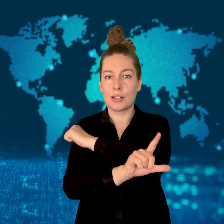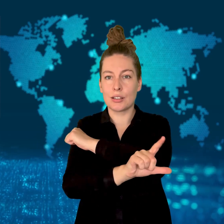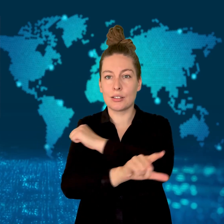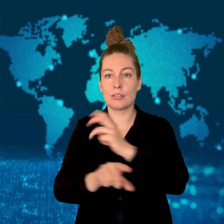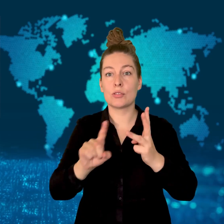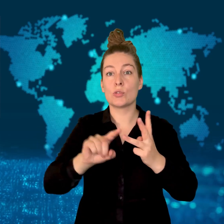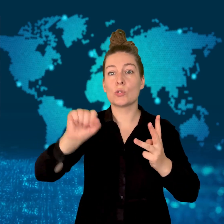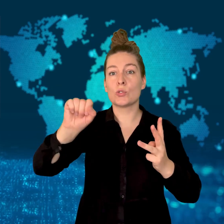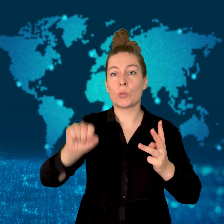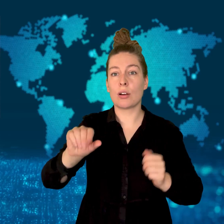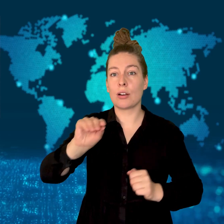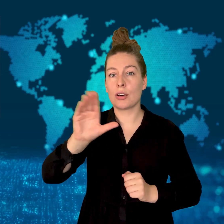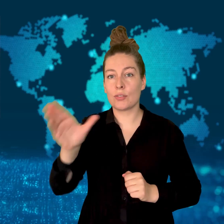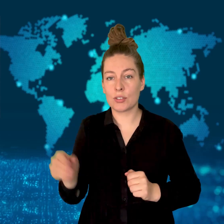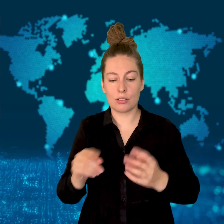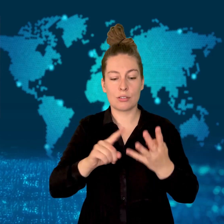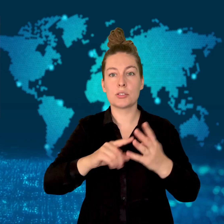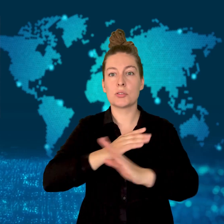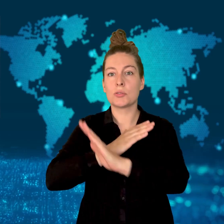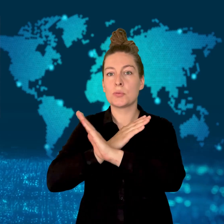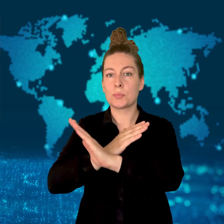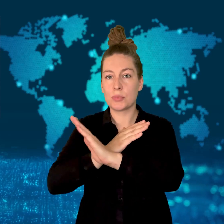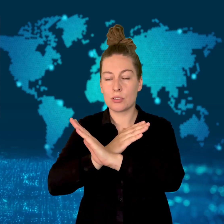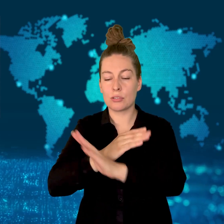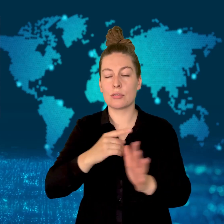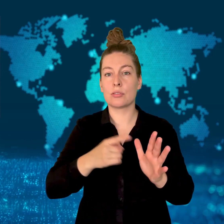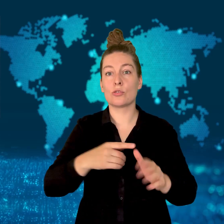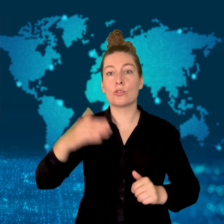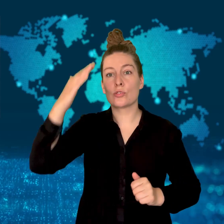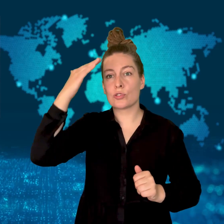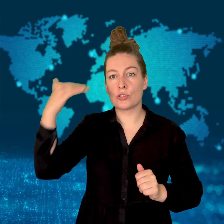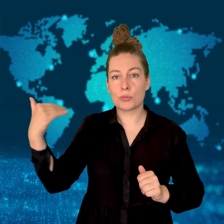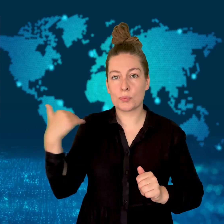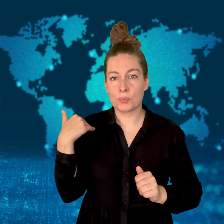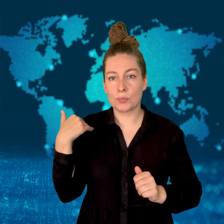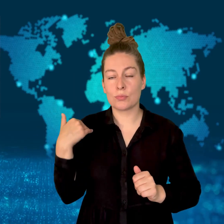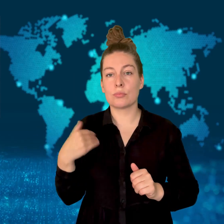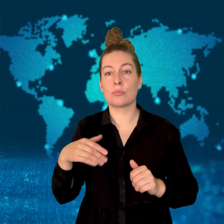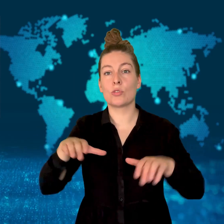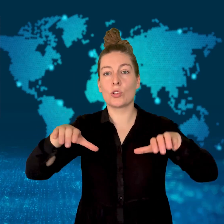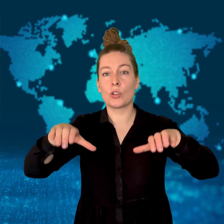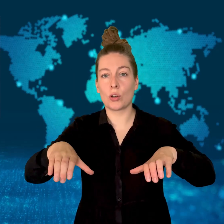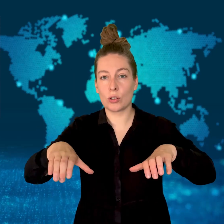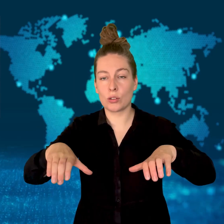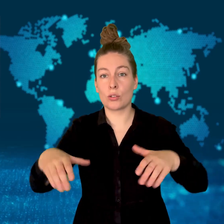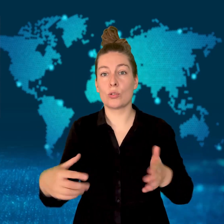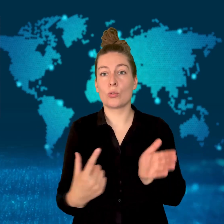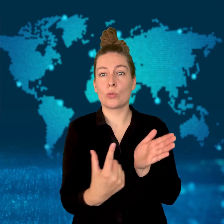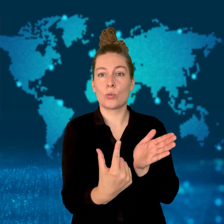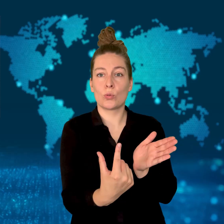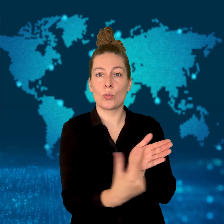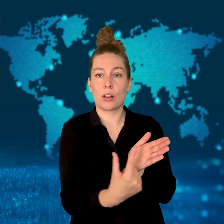Egypt's prime minister and top envoys from the Republic of Congo